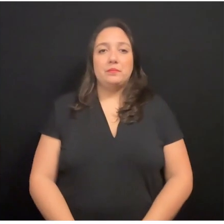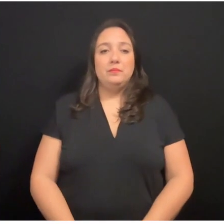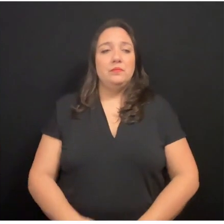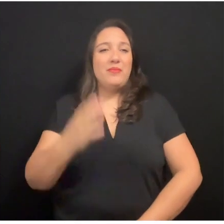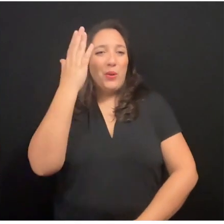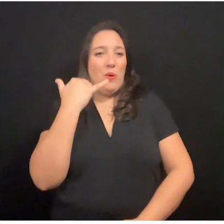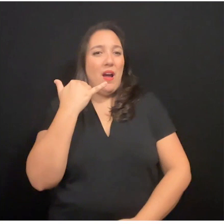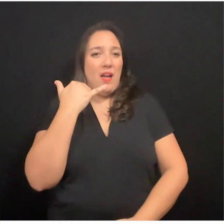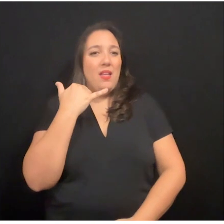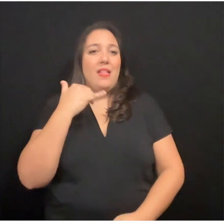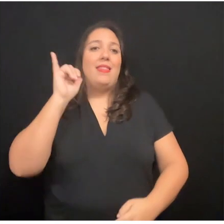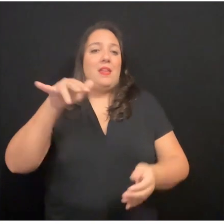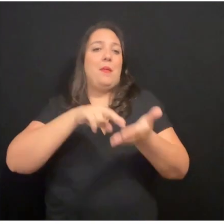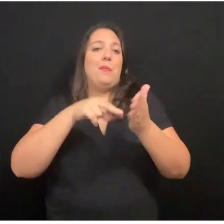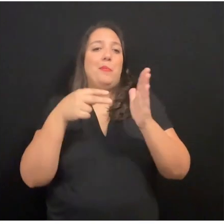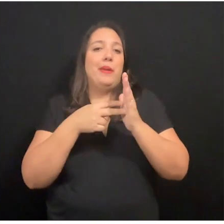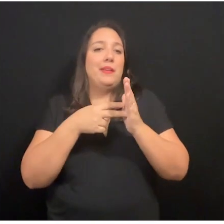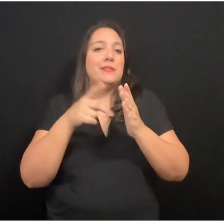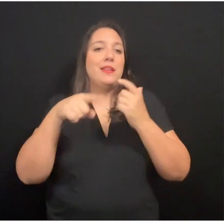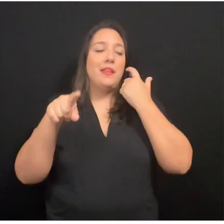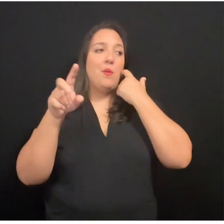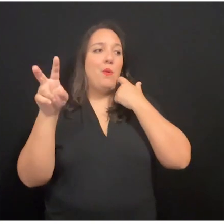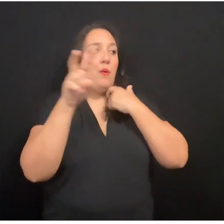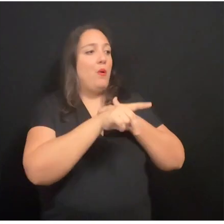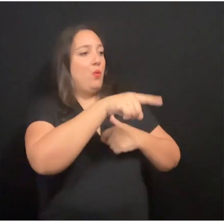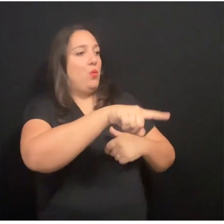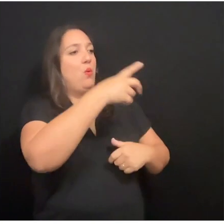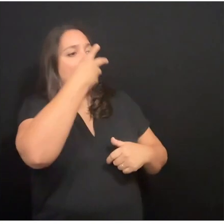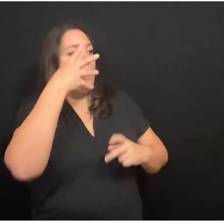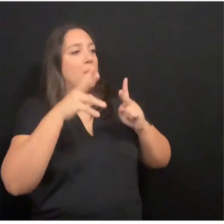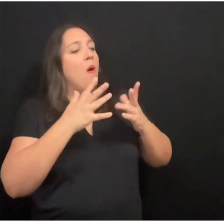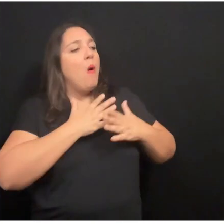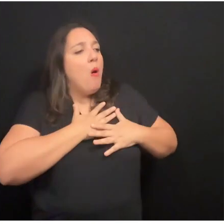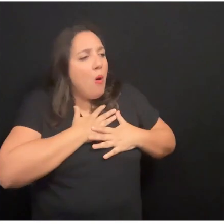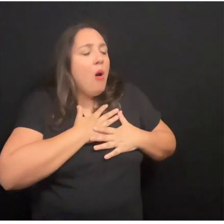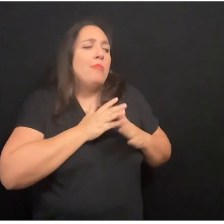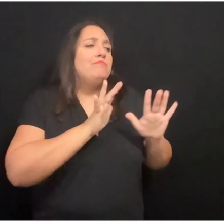Because that would be a way of seeing the migrants in a compassionate light.